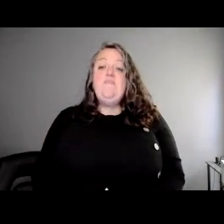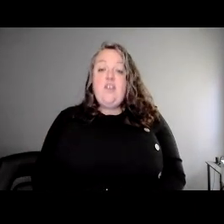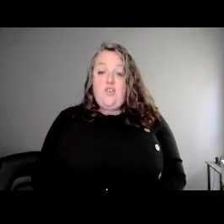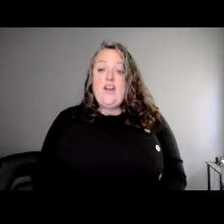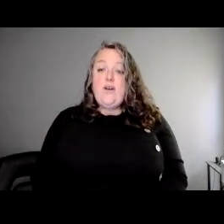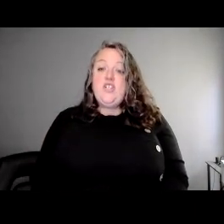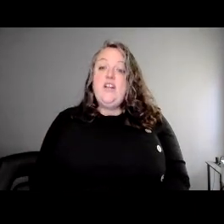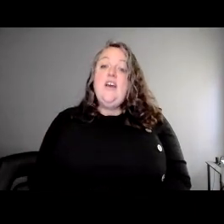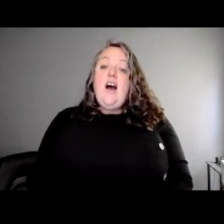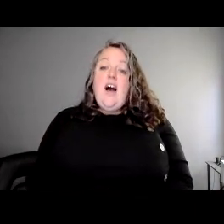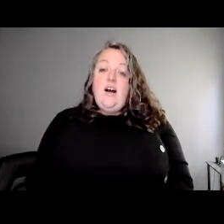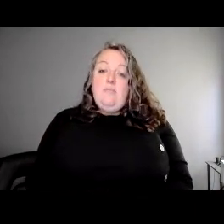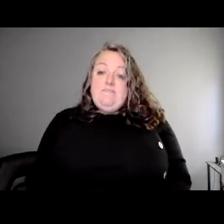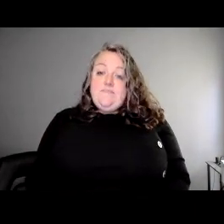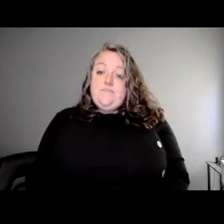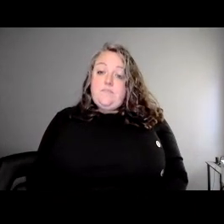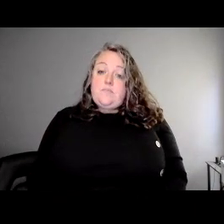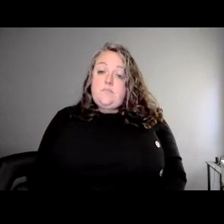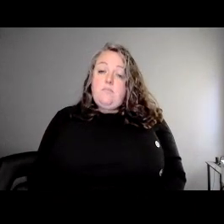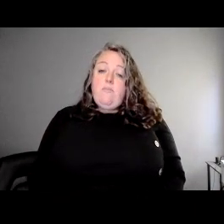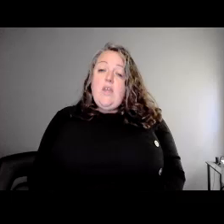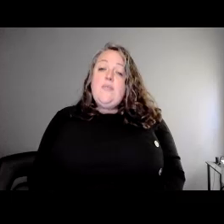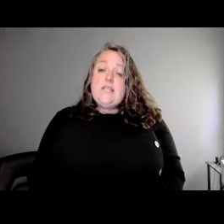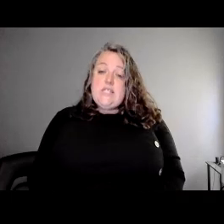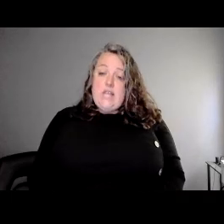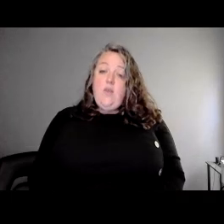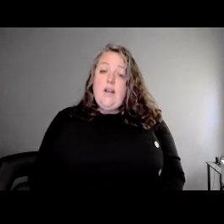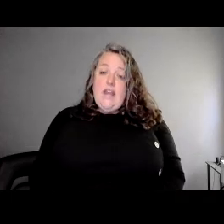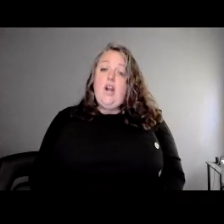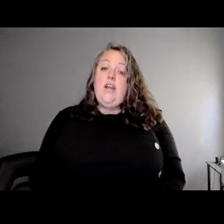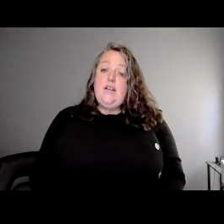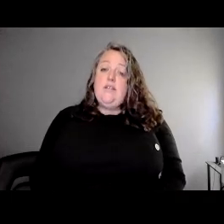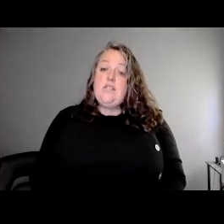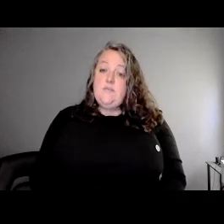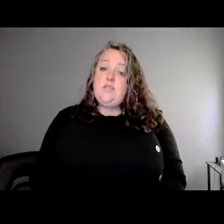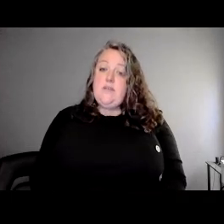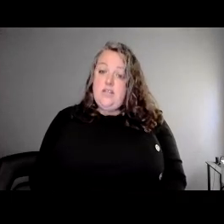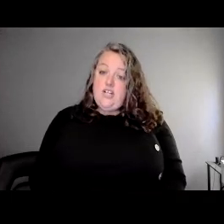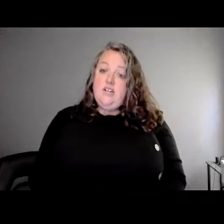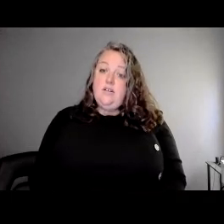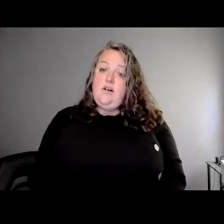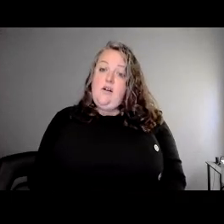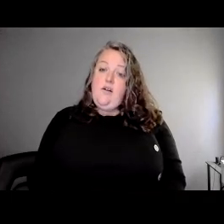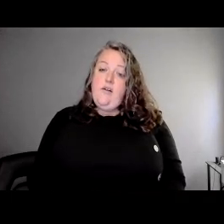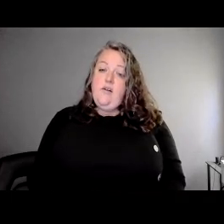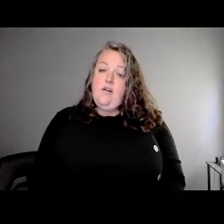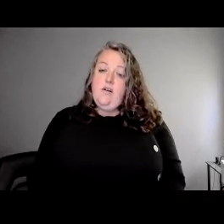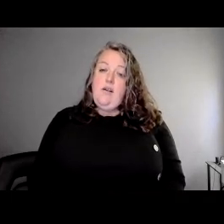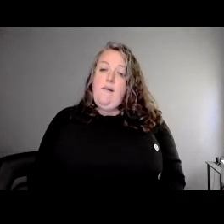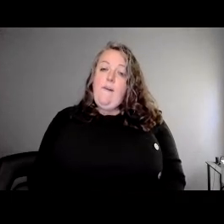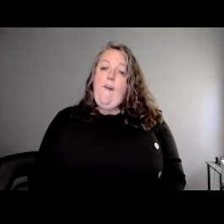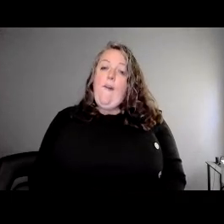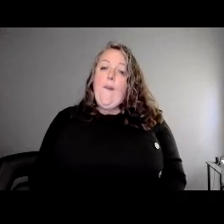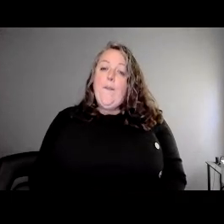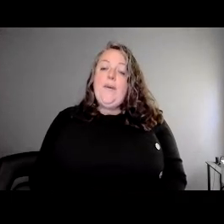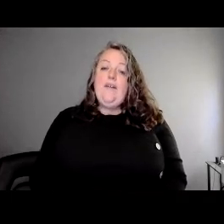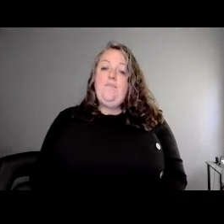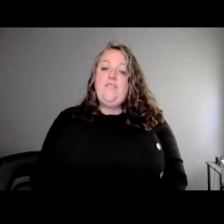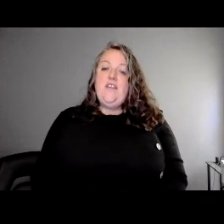funny? Great question. The sidewalk area seems to be clear. [Patricia Martin] Okay. [Franly] But